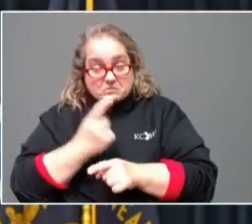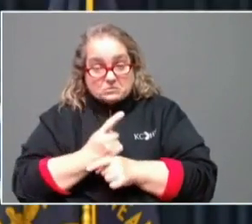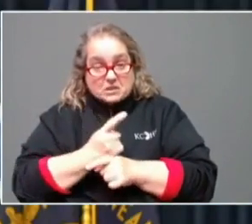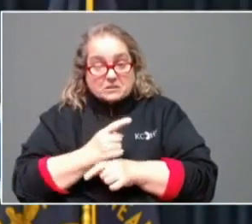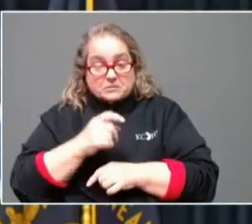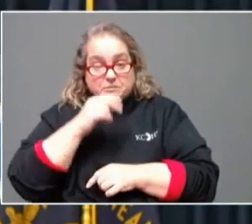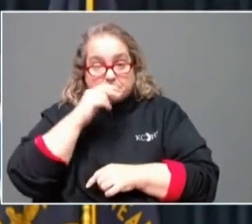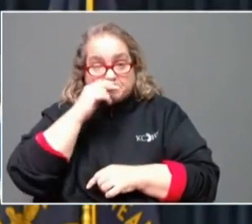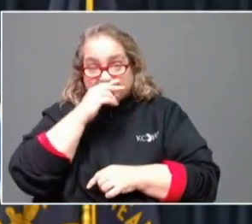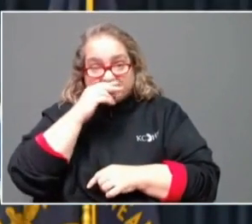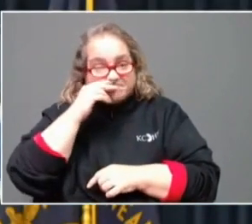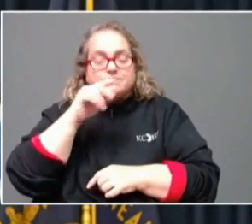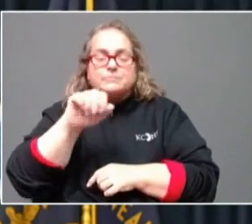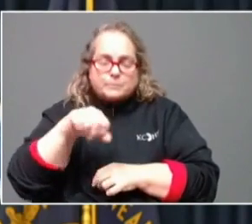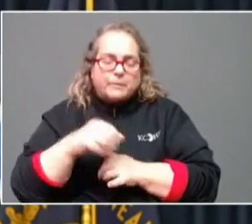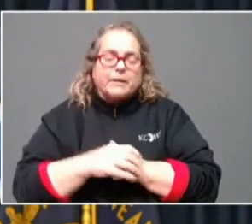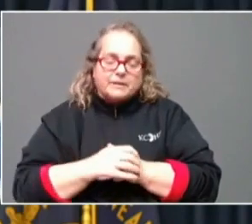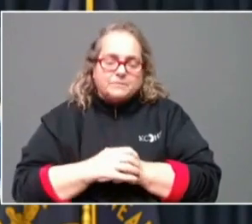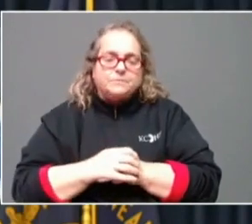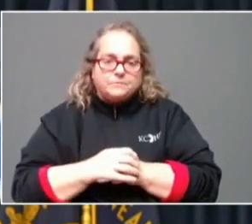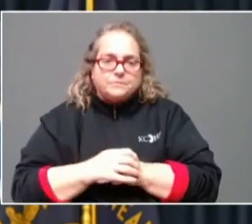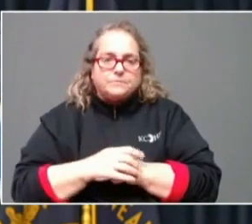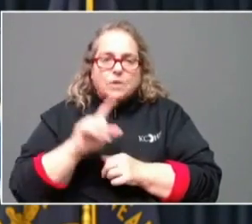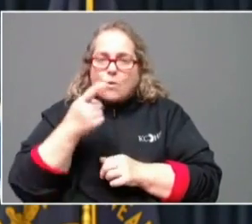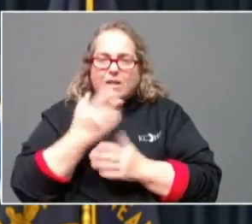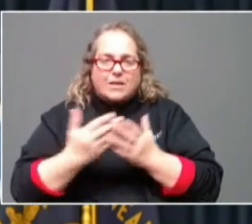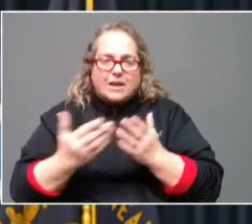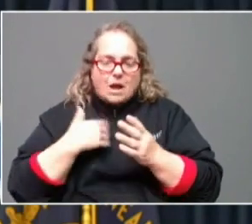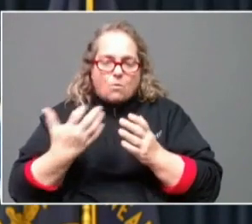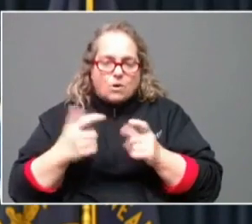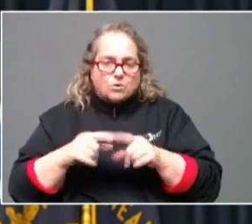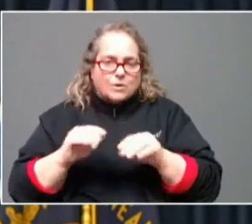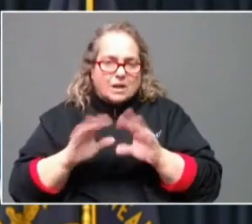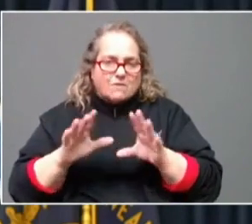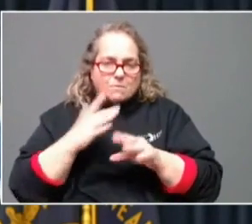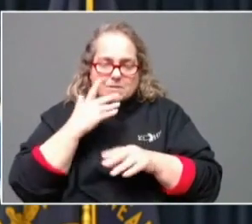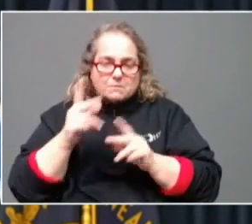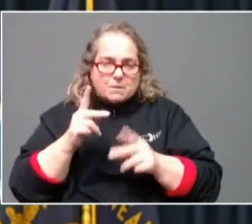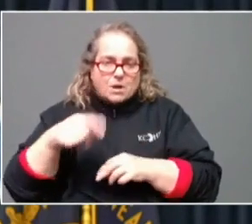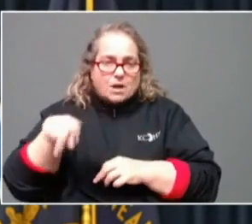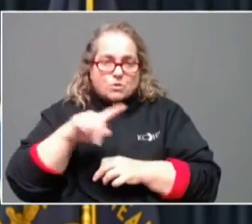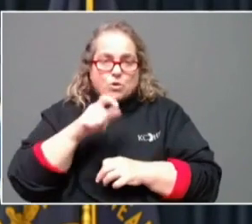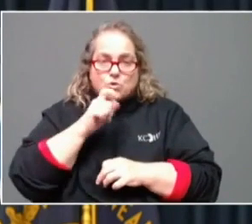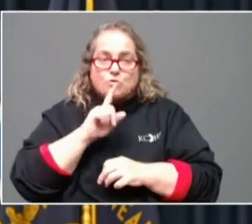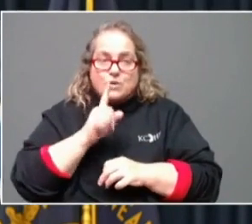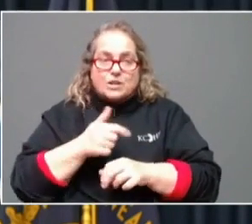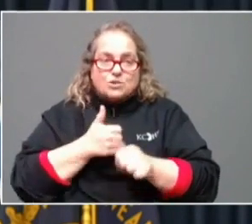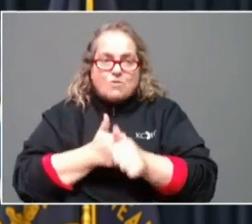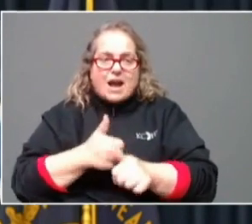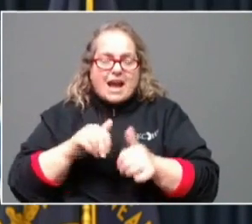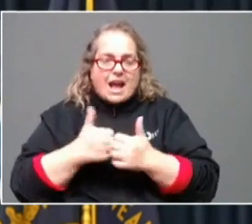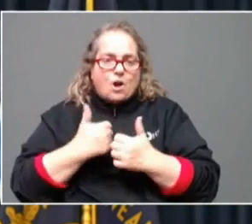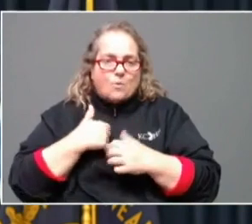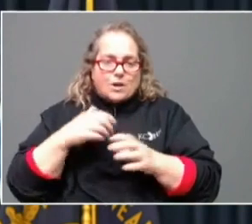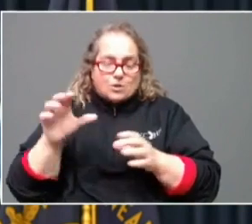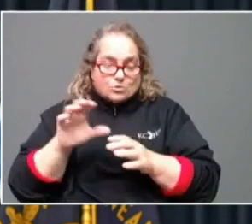Yeah. Everything. The one thing I had clarified just because there are people out there who really track how we do the methodology if you get more than